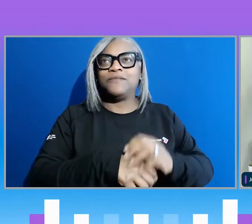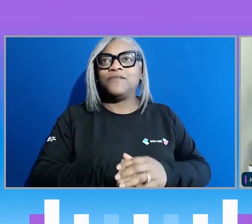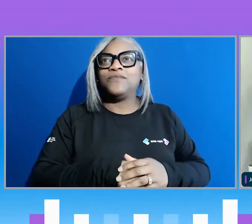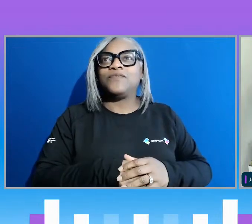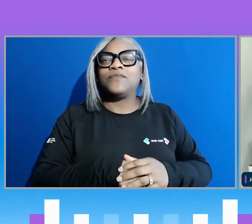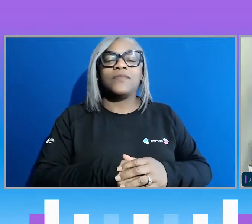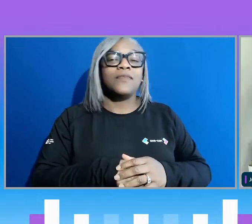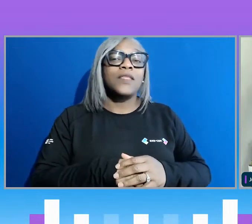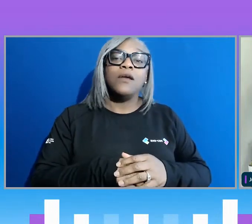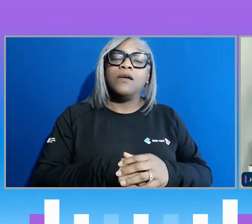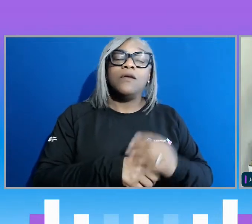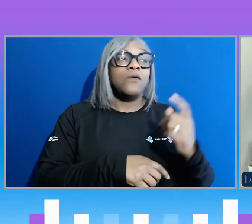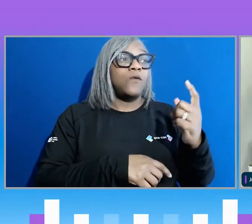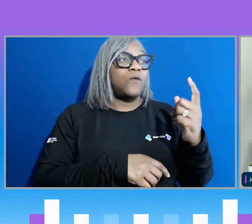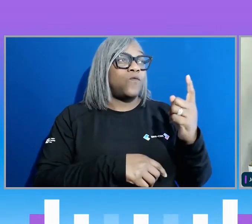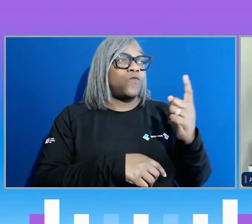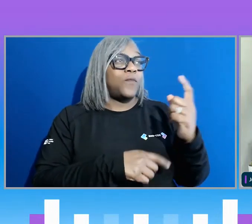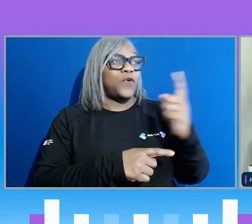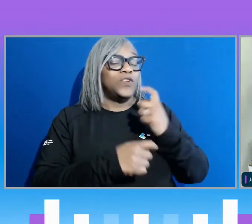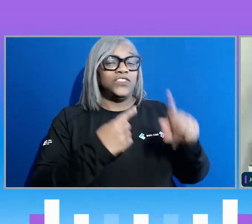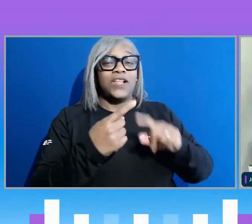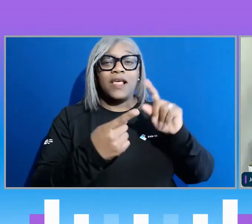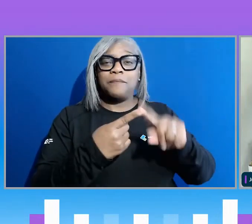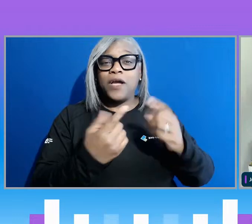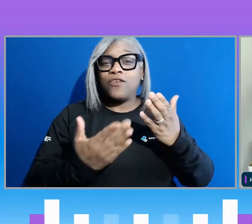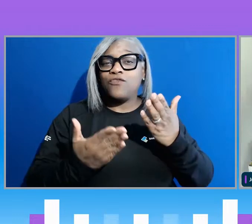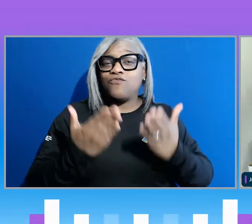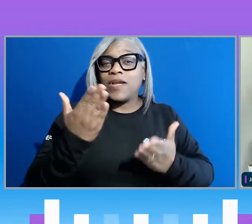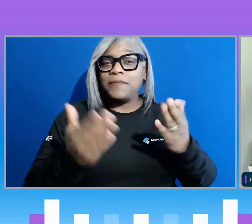another person asking about